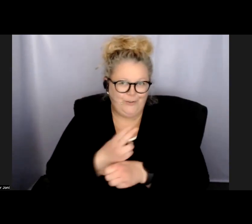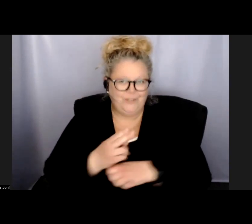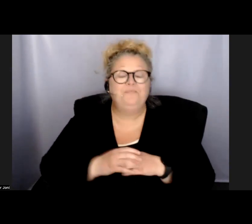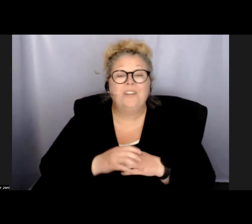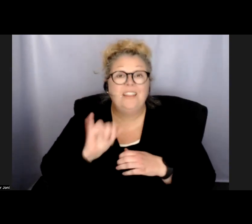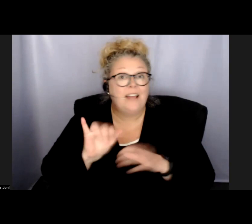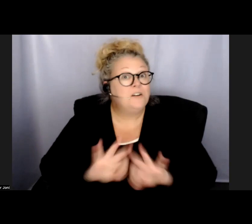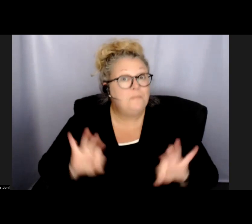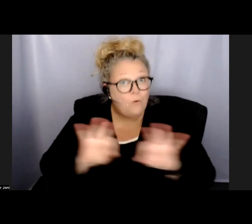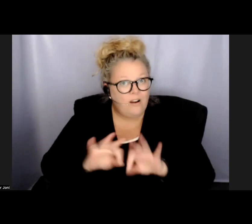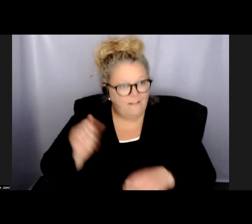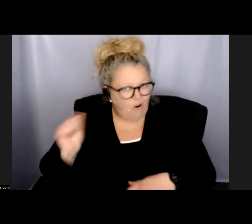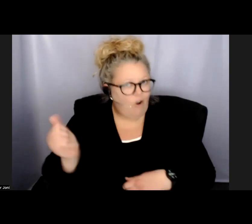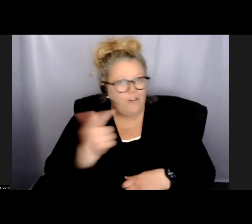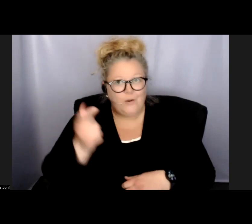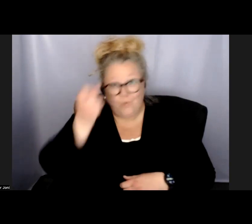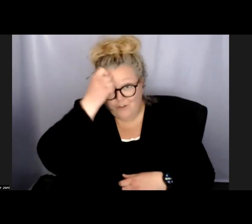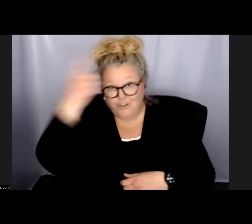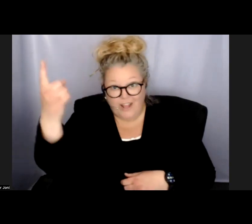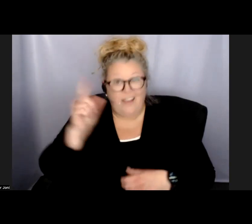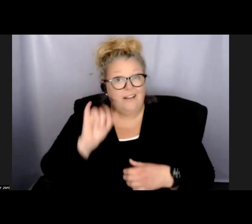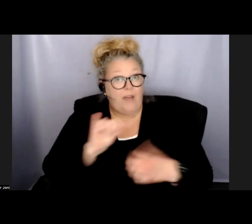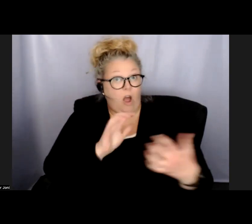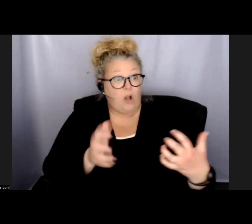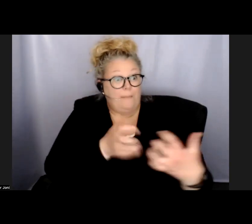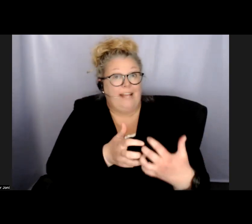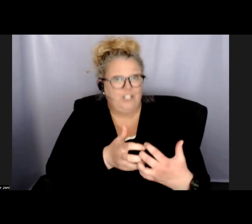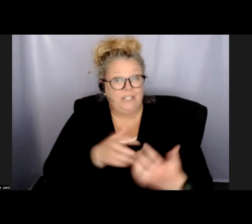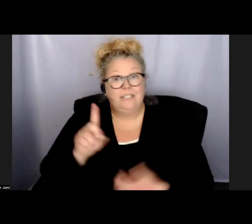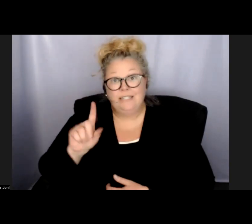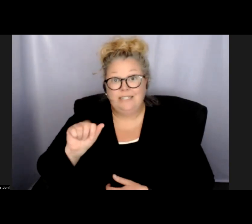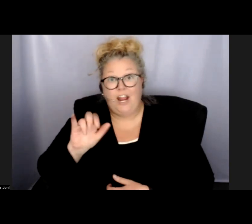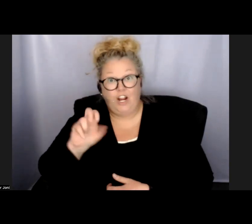to understand that the accommodations that that that Darian just talked about the communication